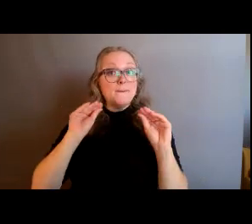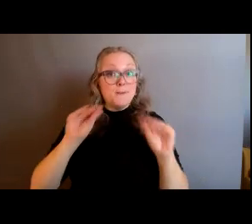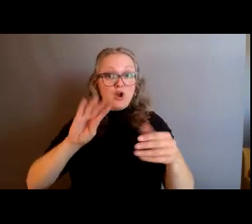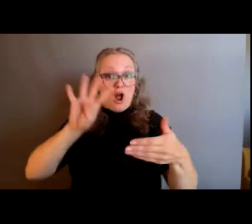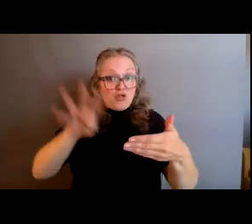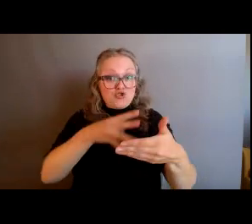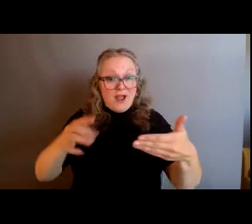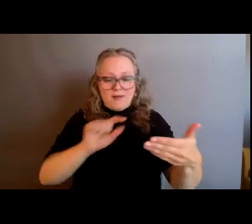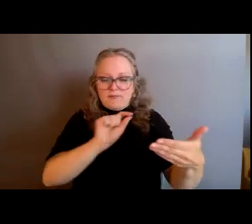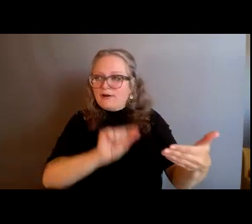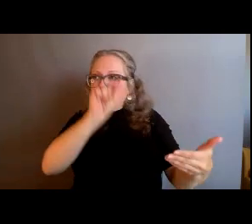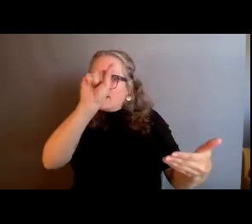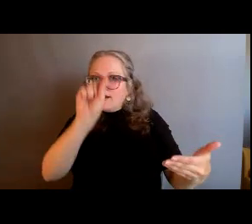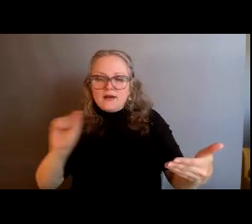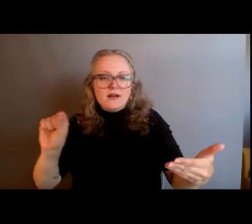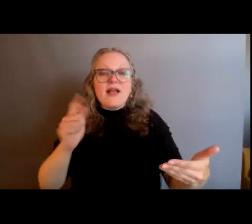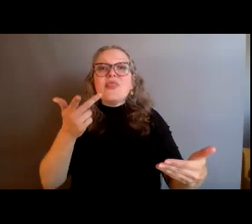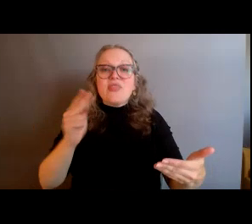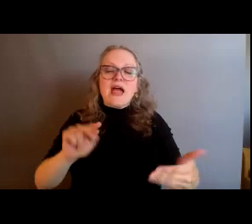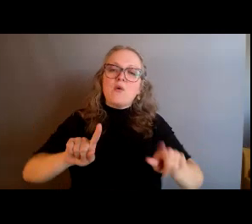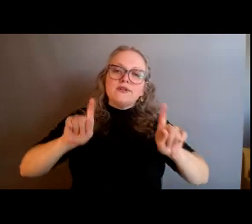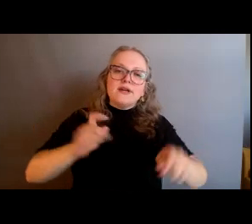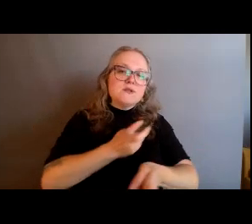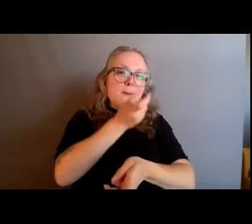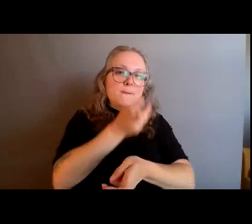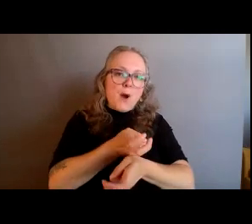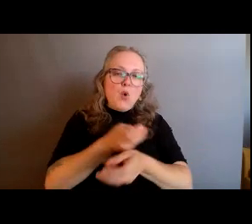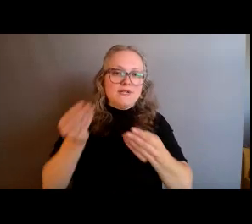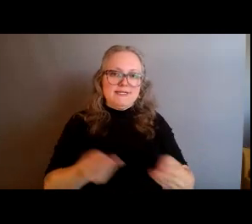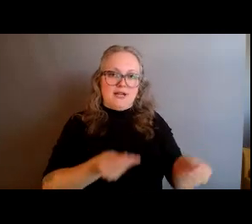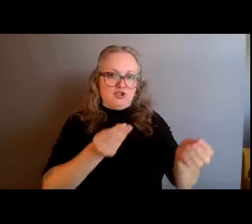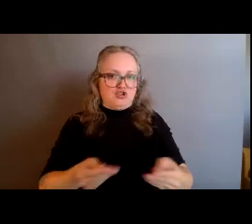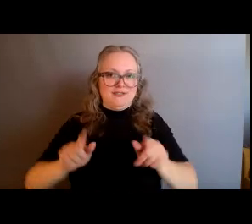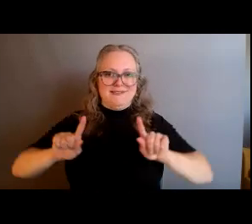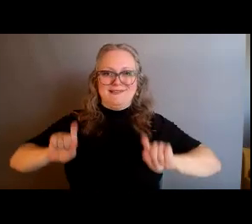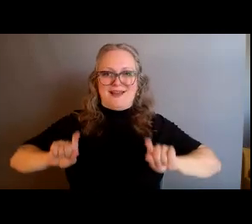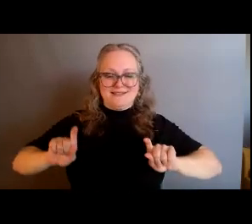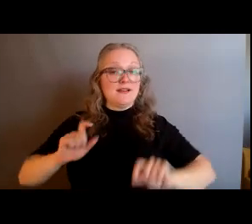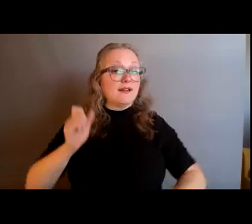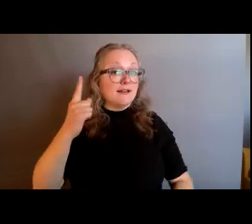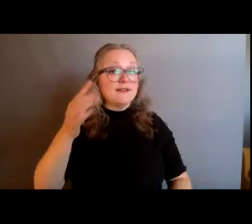then I'm going to do bone conduction testing. This is where instead of a headphone, they're